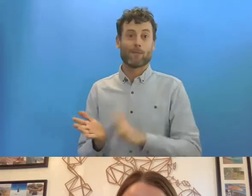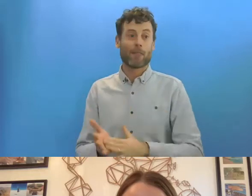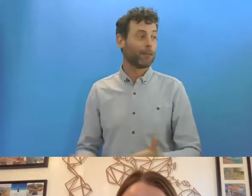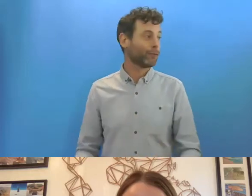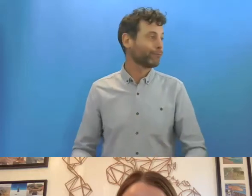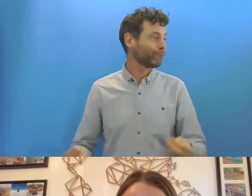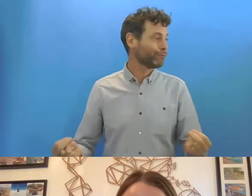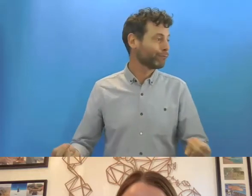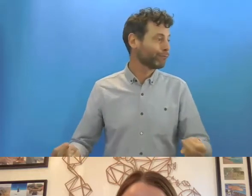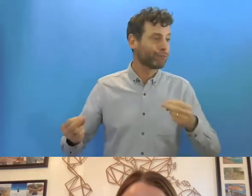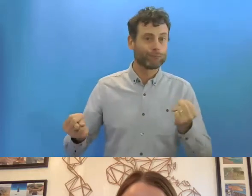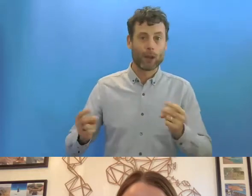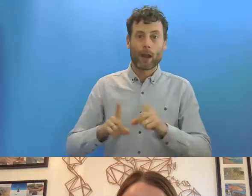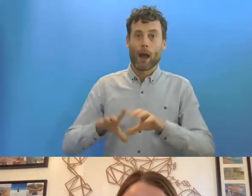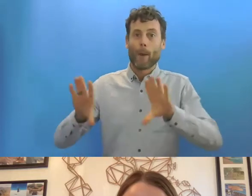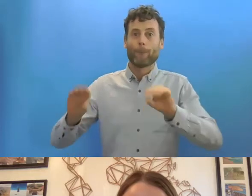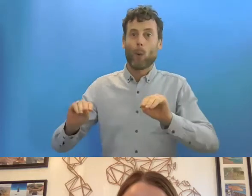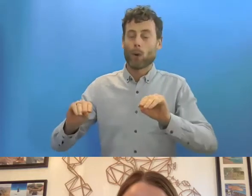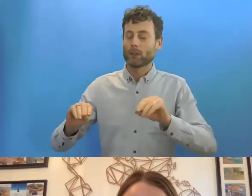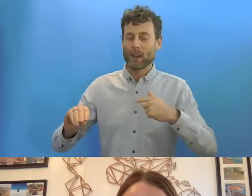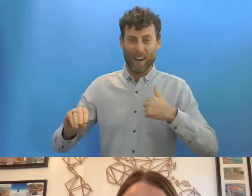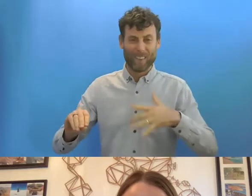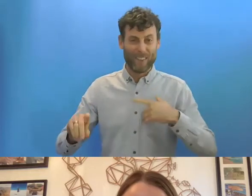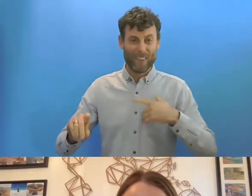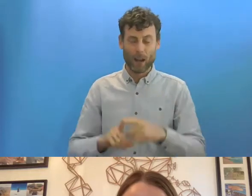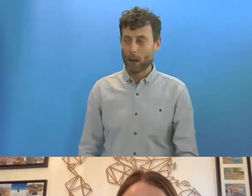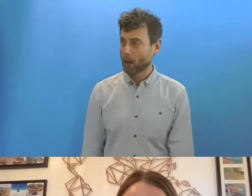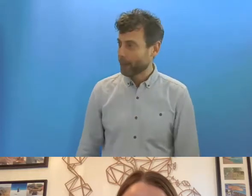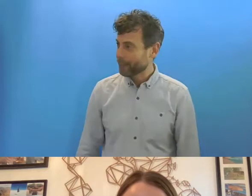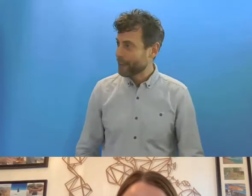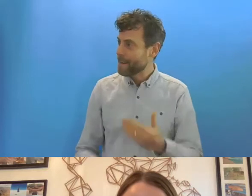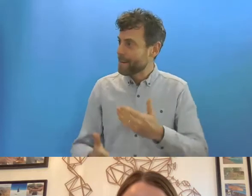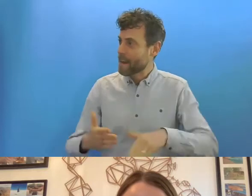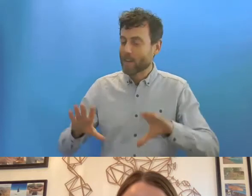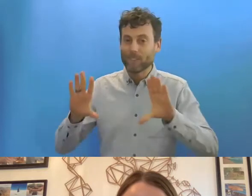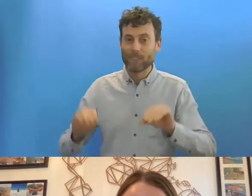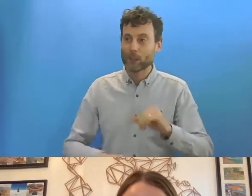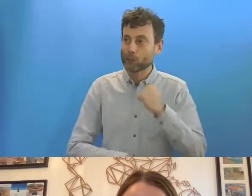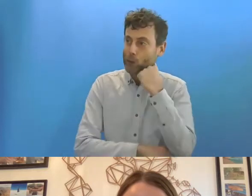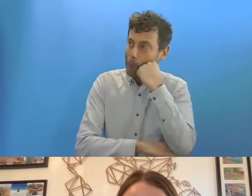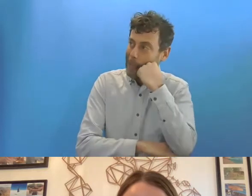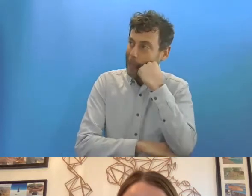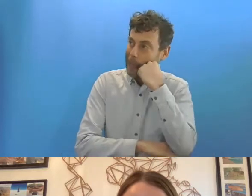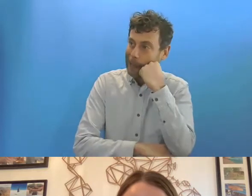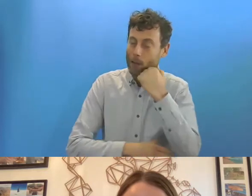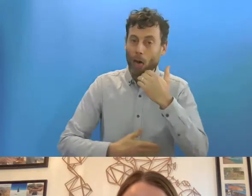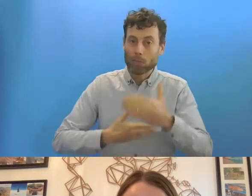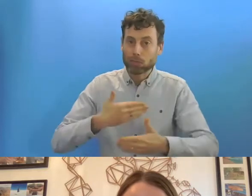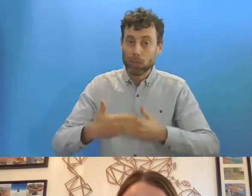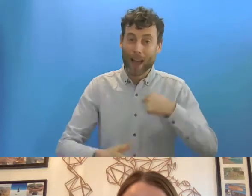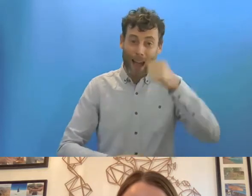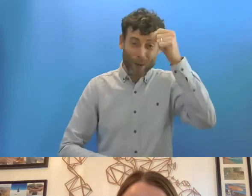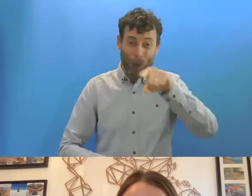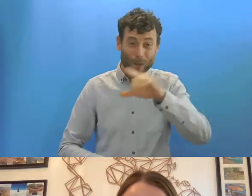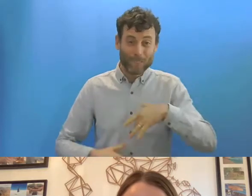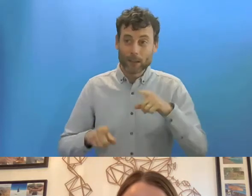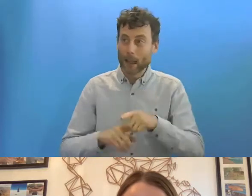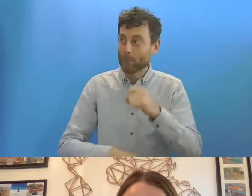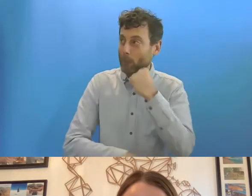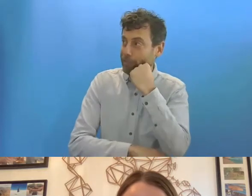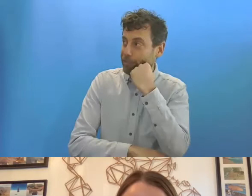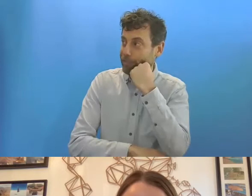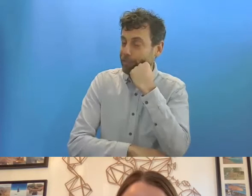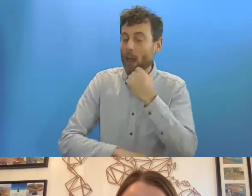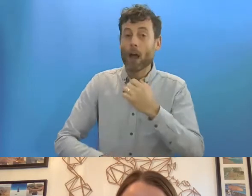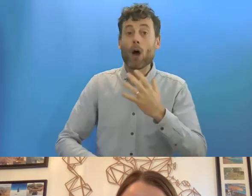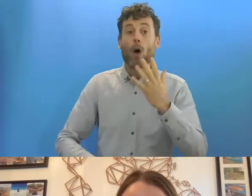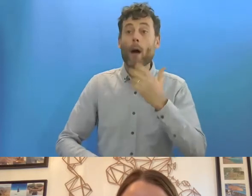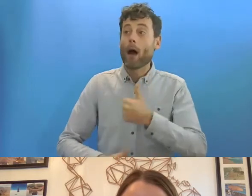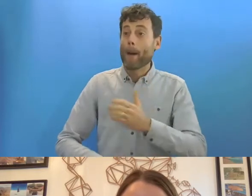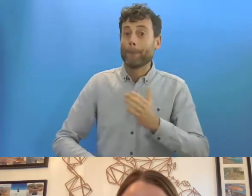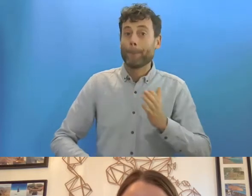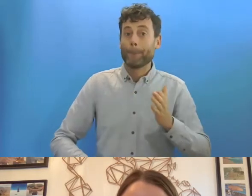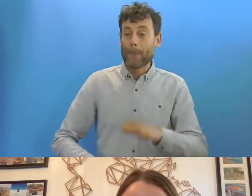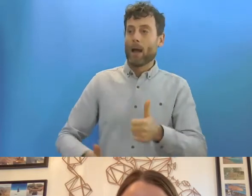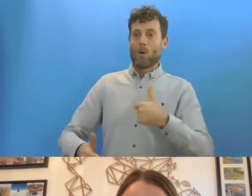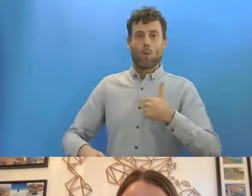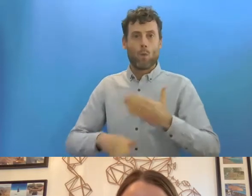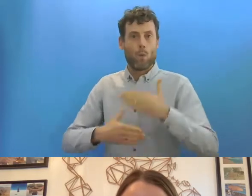I sat around doing not much for seven months and not able to work, so we literally had to pause the Festival for what felt like a really, really long time, I am sure it did to our